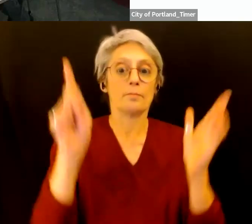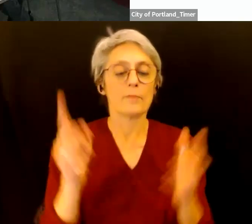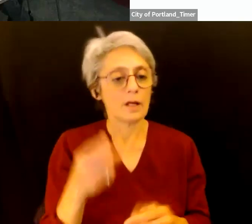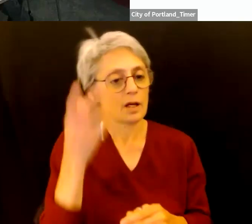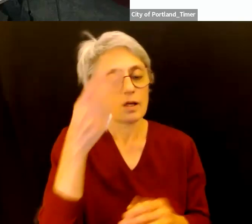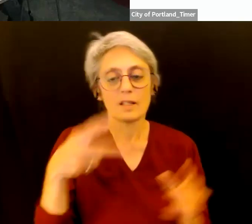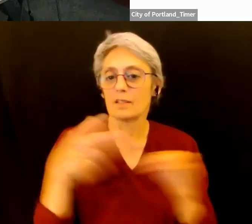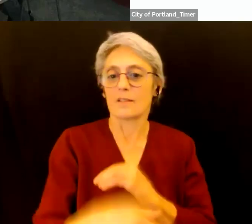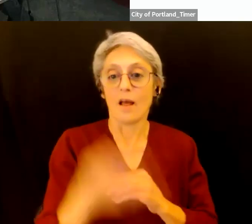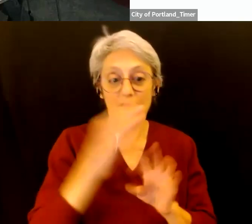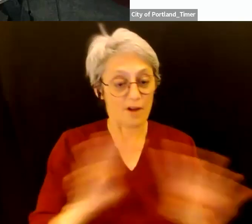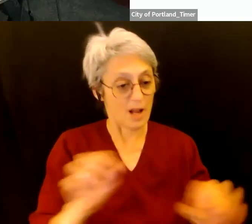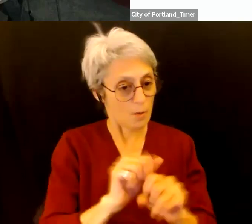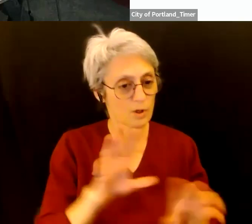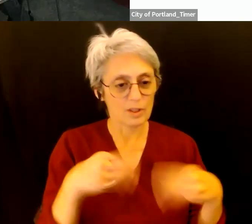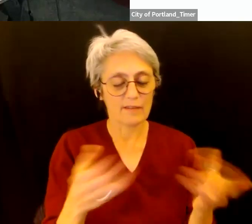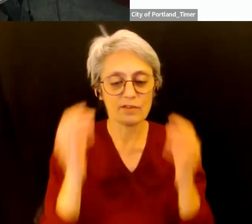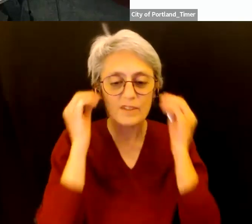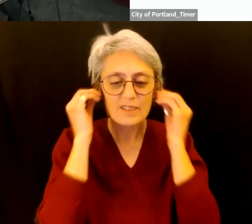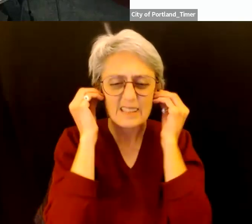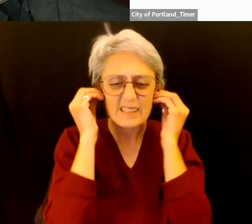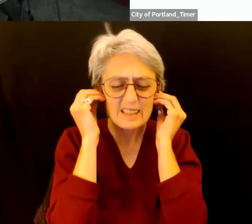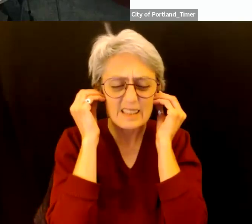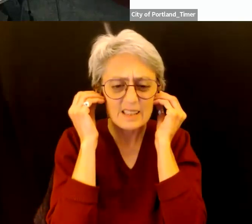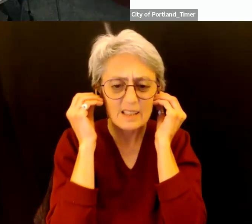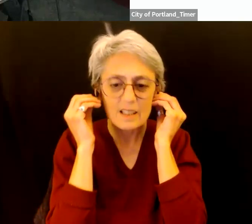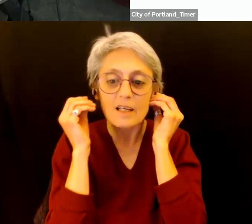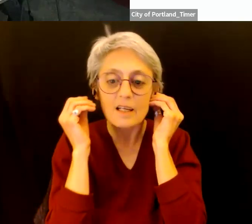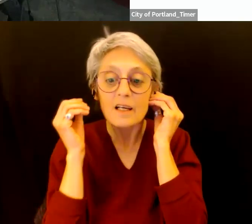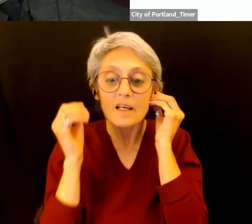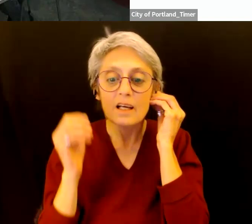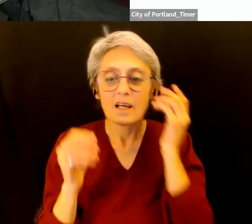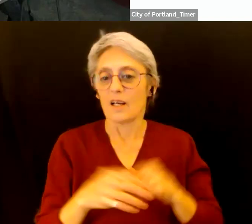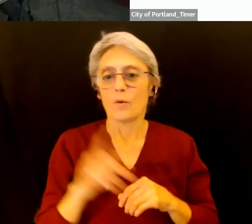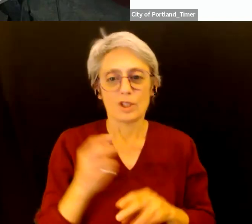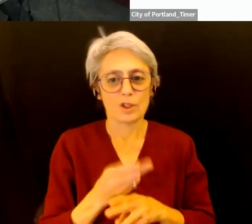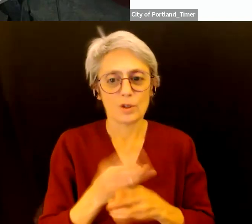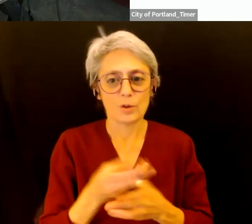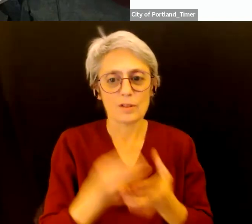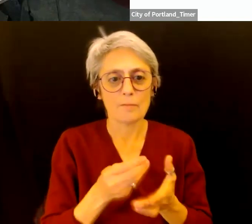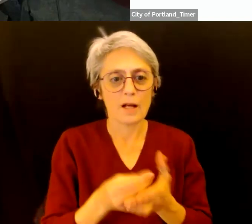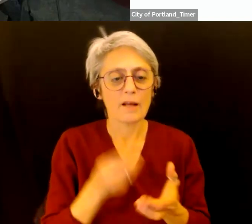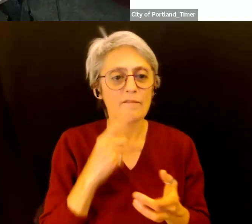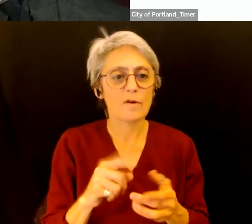Finally, it would be irresponsible not to use funds from the Portland Clean Energy Fund to help close the budget gap.